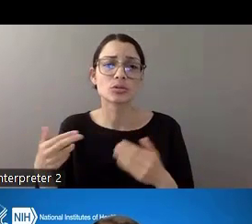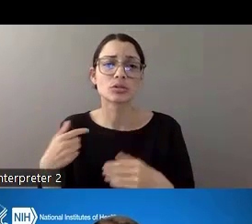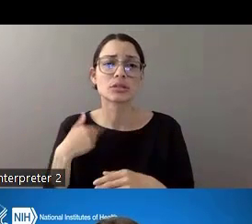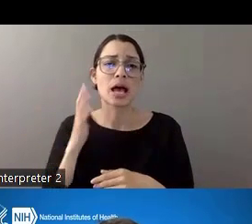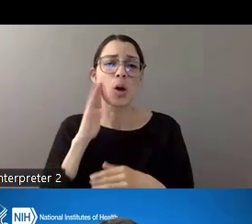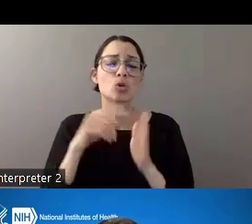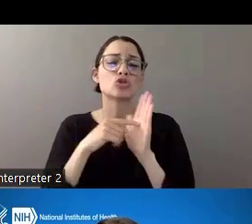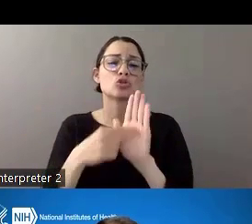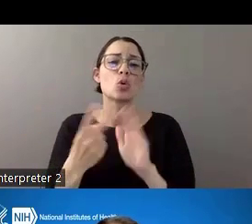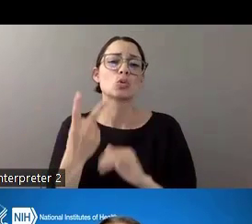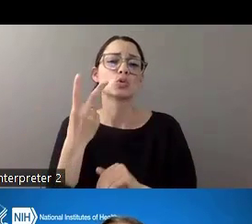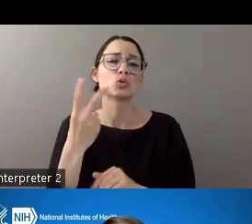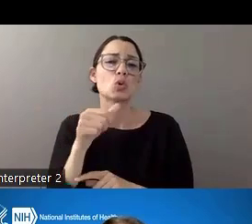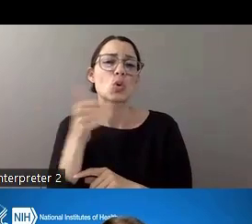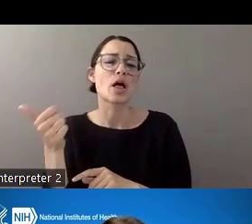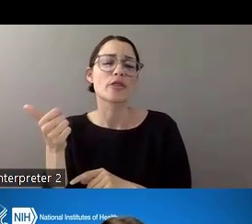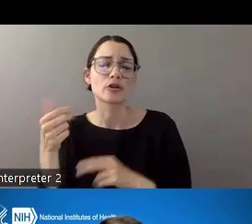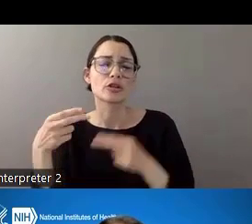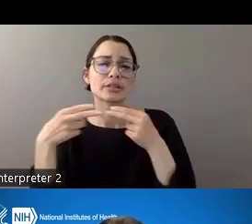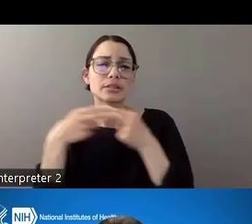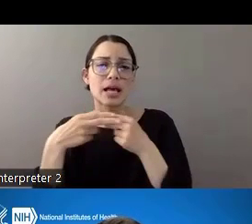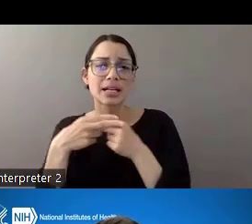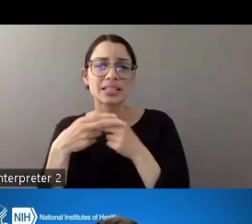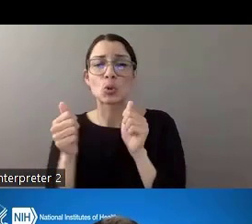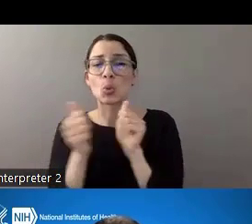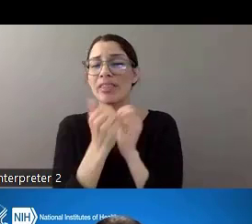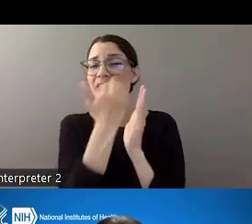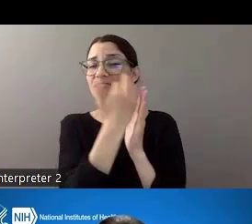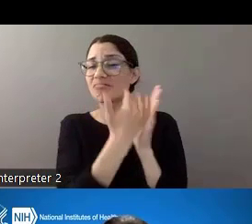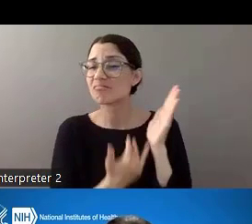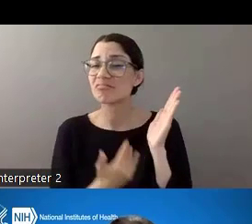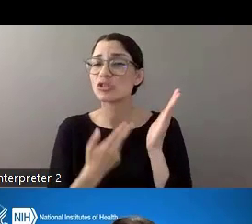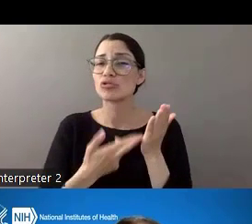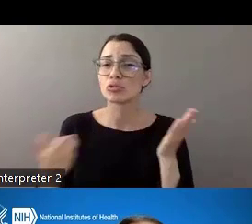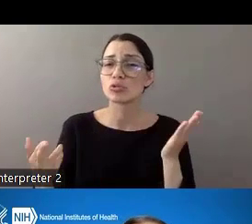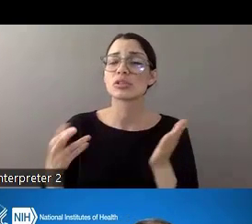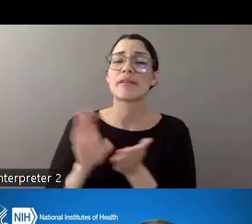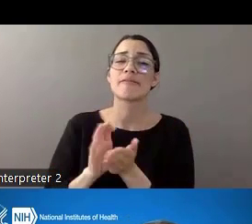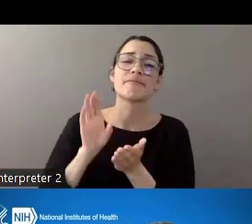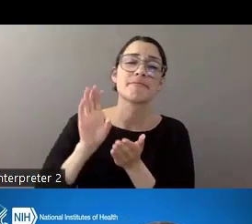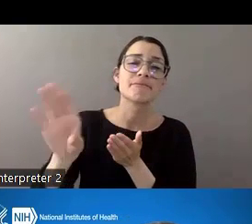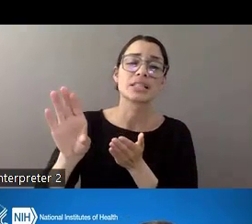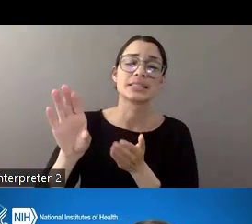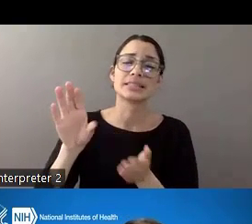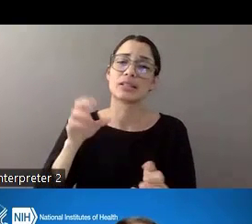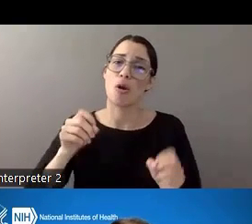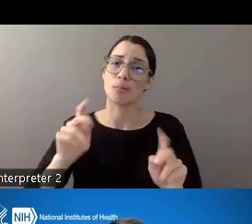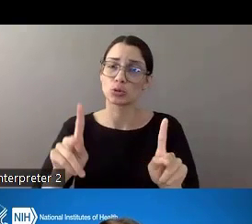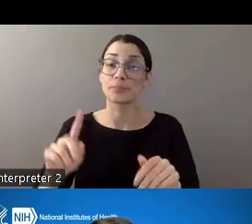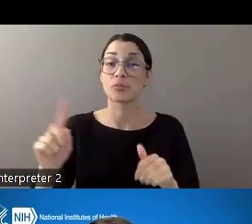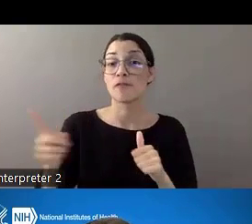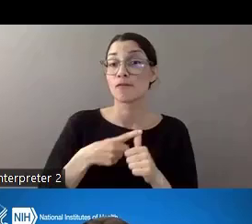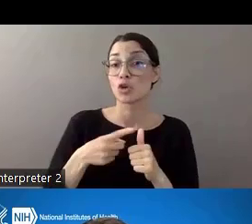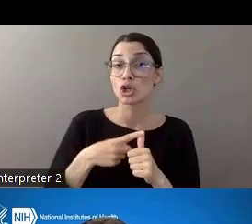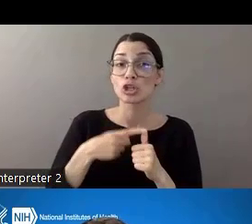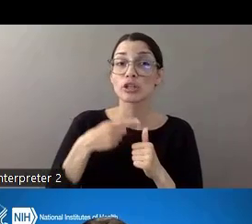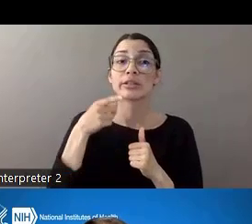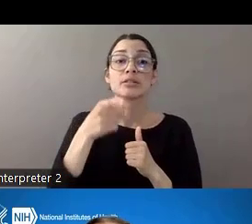in the slide deck of other resources and funding opportunities. The first resource is the National Research Mentoring Network,